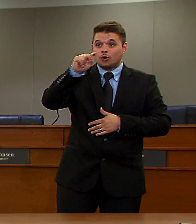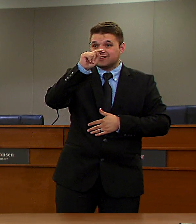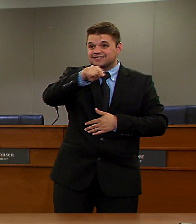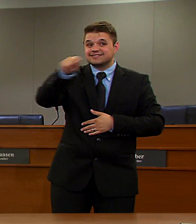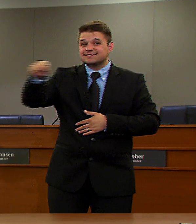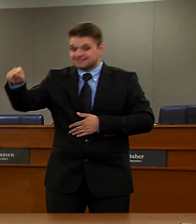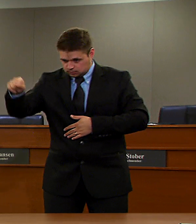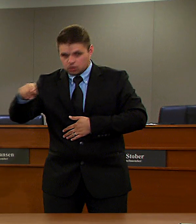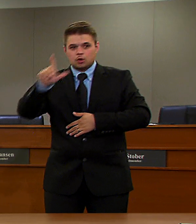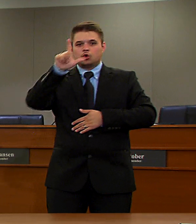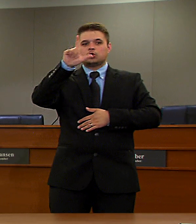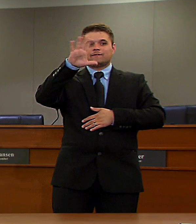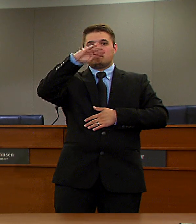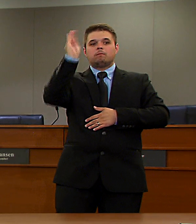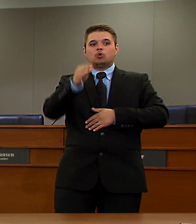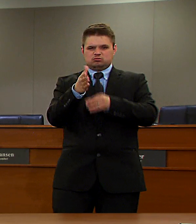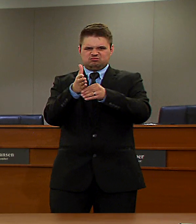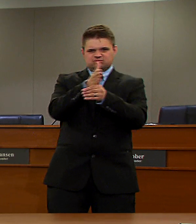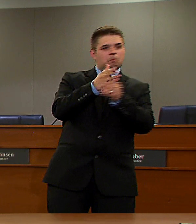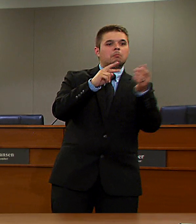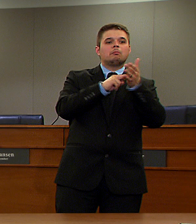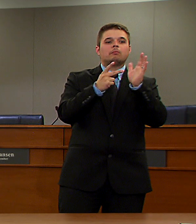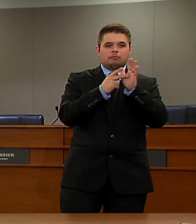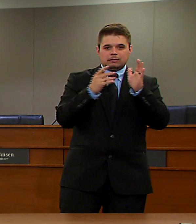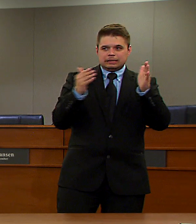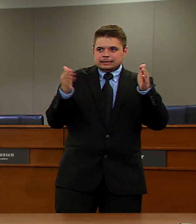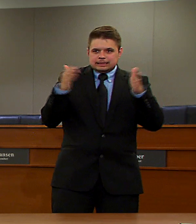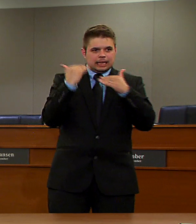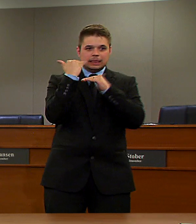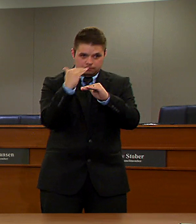percent capacity. Along with movie theaters at the same.